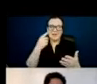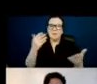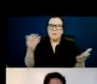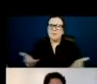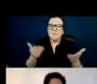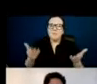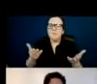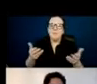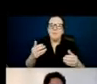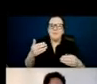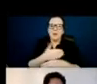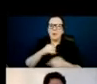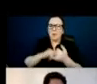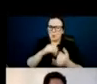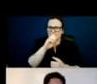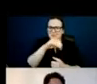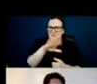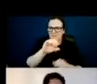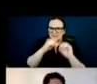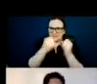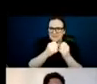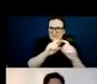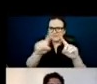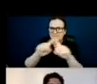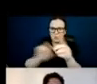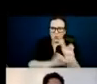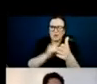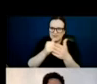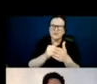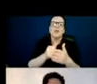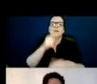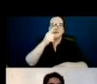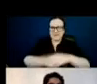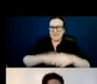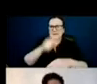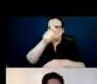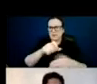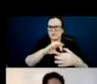society and more specifically organisations for persons with disabilities, and more specifically